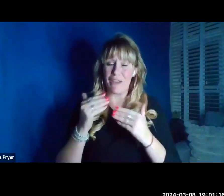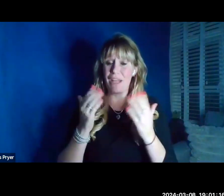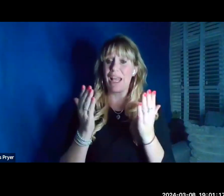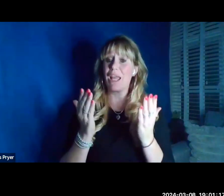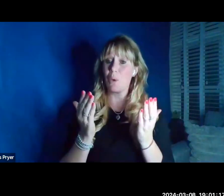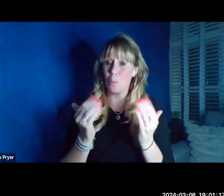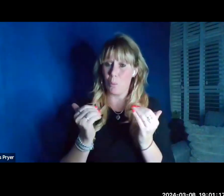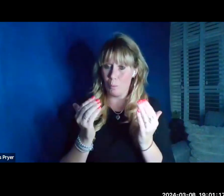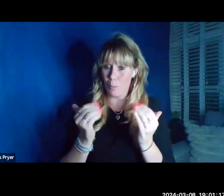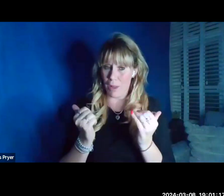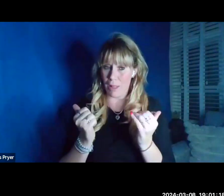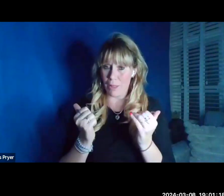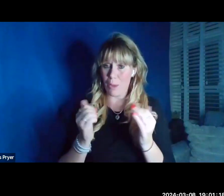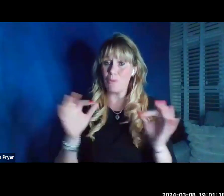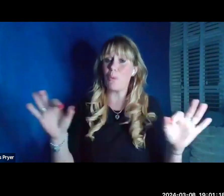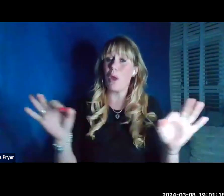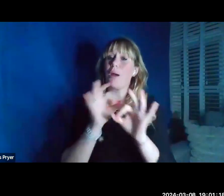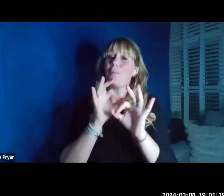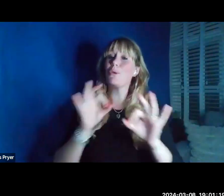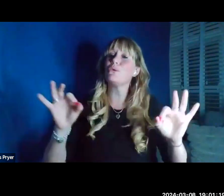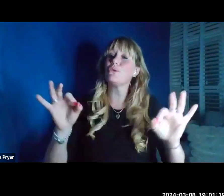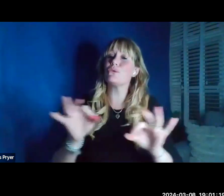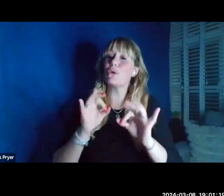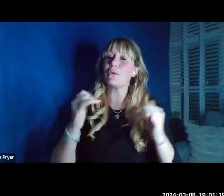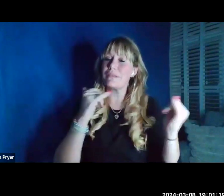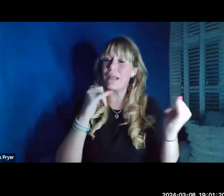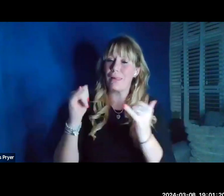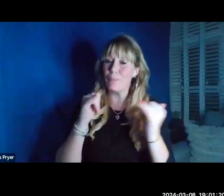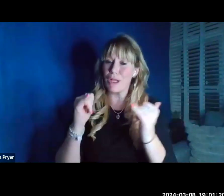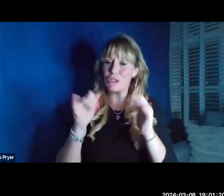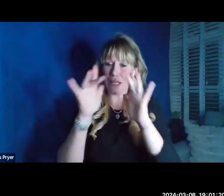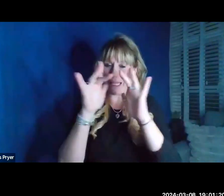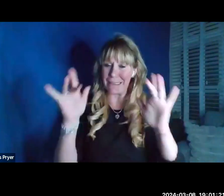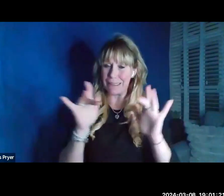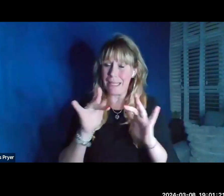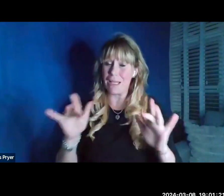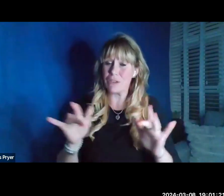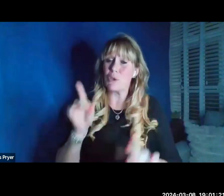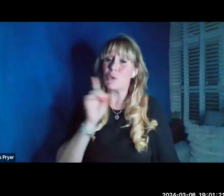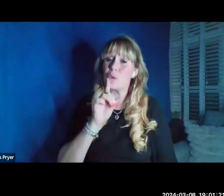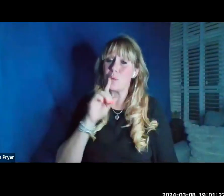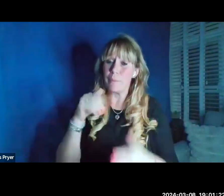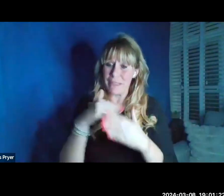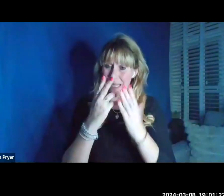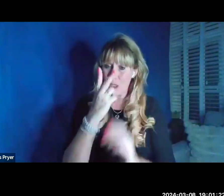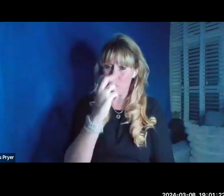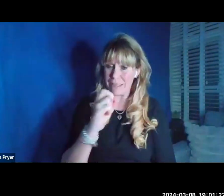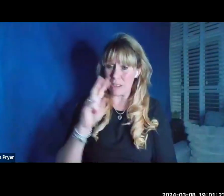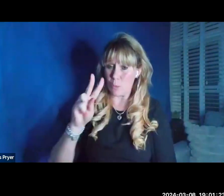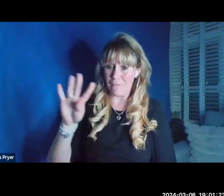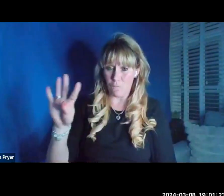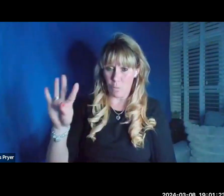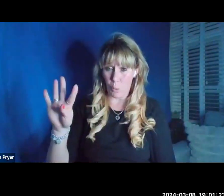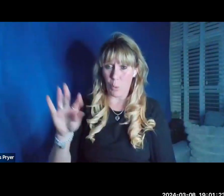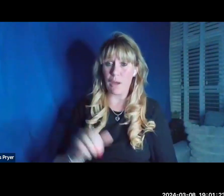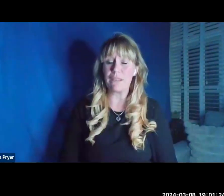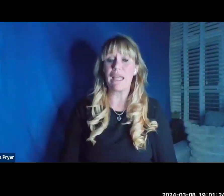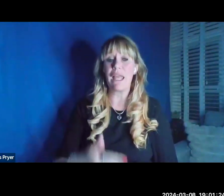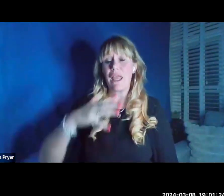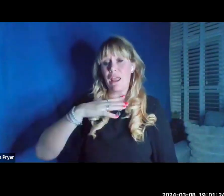beginning to find the audience gets bigger and bigger as the recording goes up. Welcome Gabriel. And Renée says "Happy International Women's Day" , and yes, absolutely. Happy International Women's Day. Welcome Alya, we will start formally in a just a moment. Good evening and welcome to our musical celebration